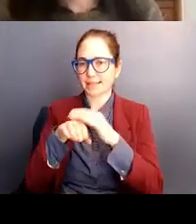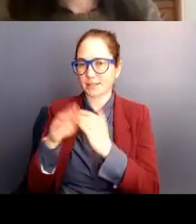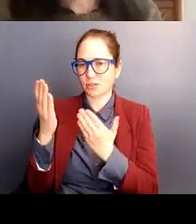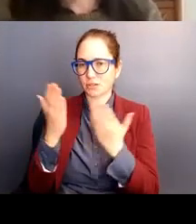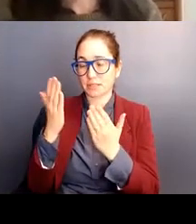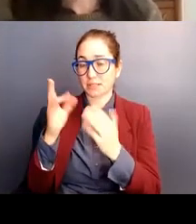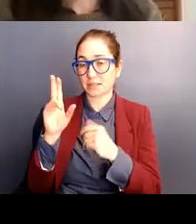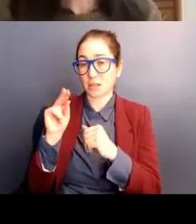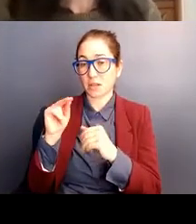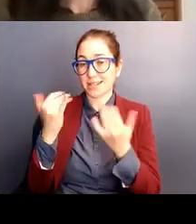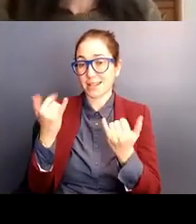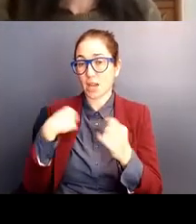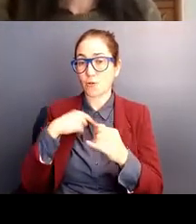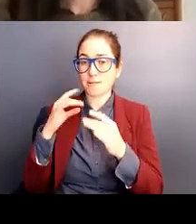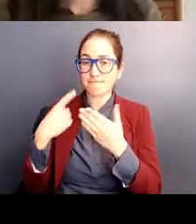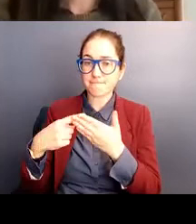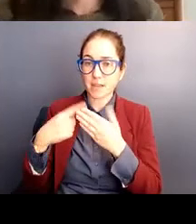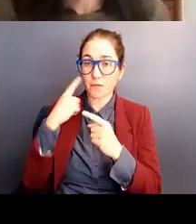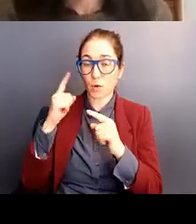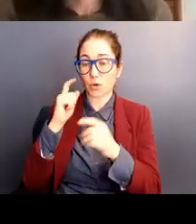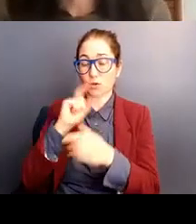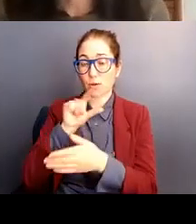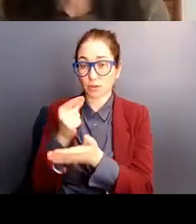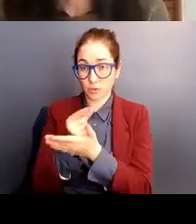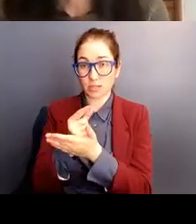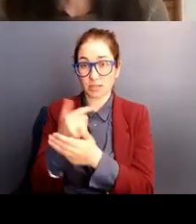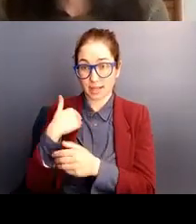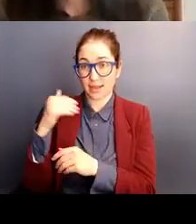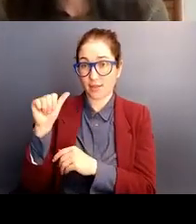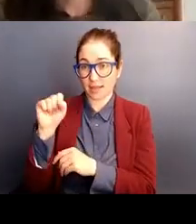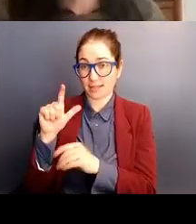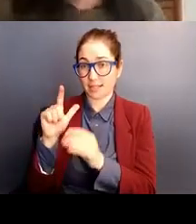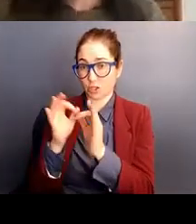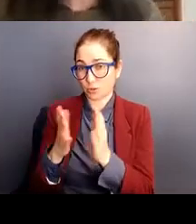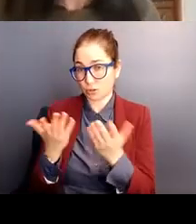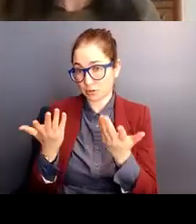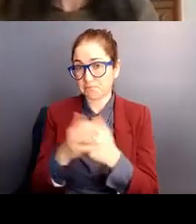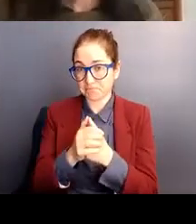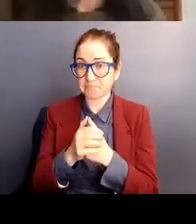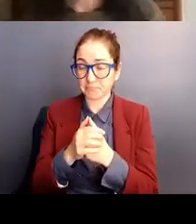we're talking about for commencement ceremonies to have ASL interpretation for instance much that's a big deal. We want to